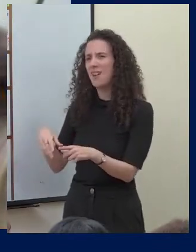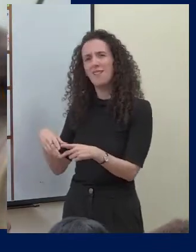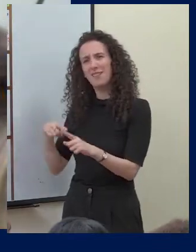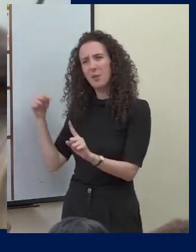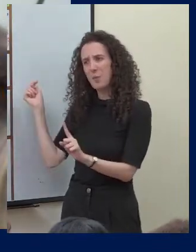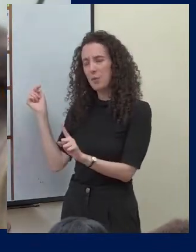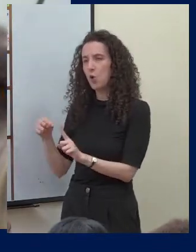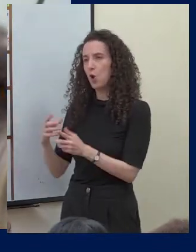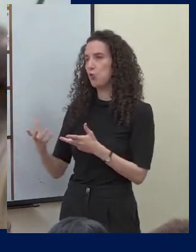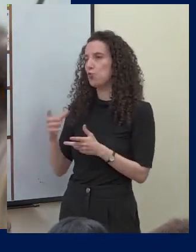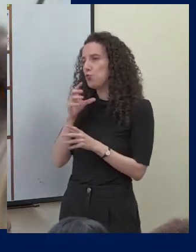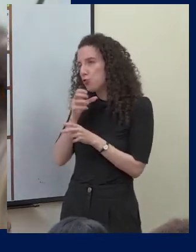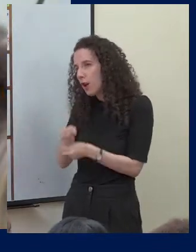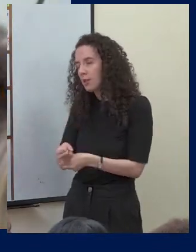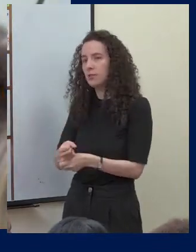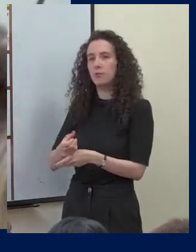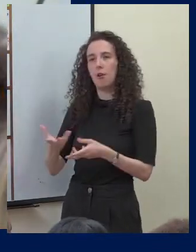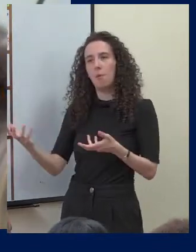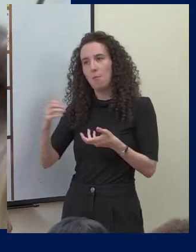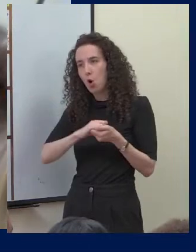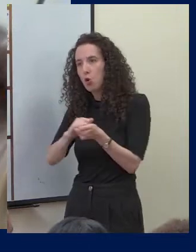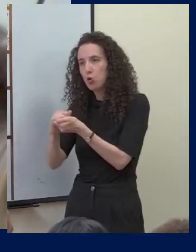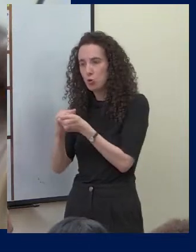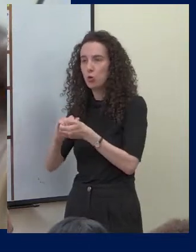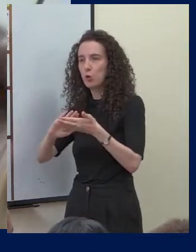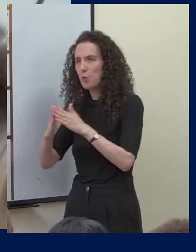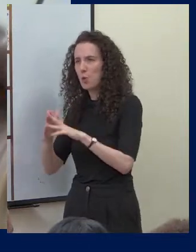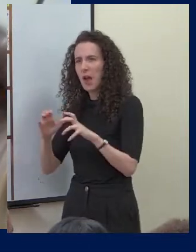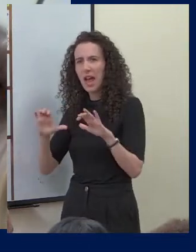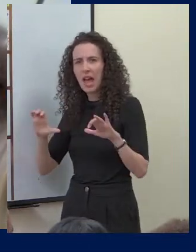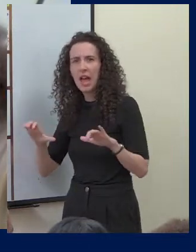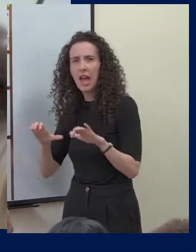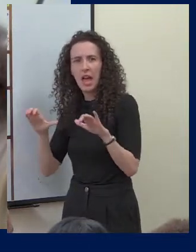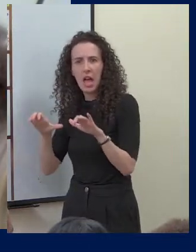community, culturally relevant, how are we going to tackle this and that brings us to